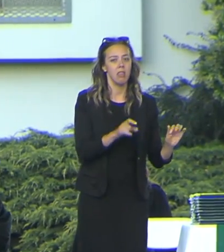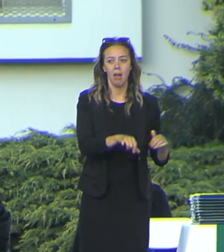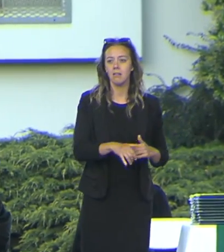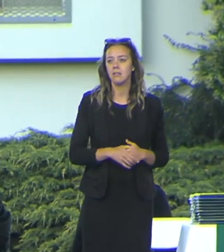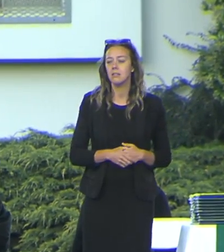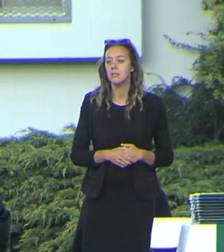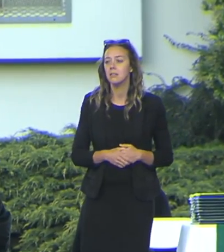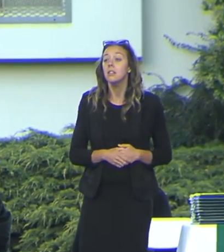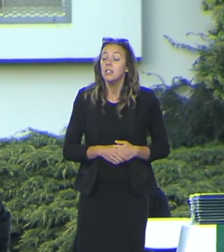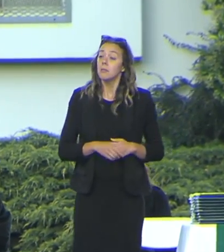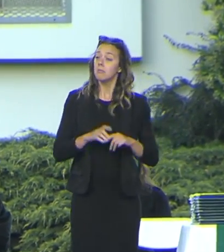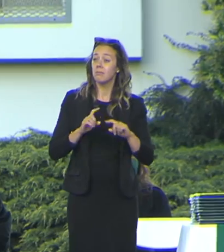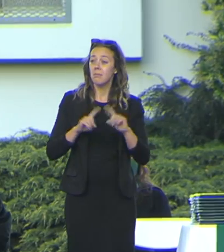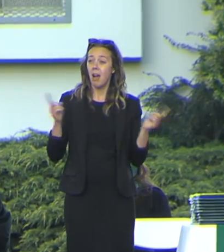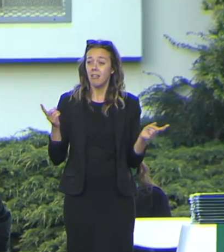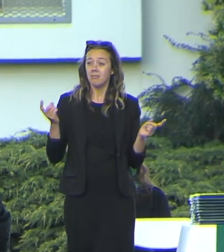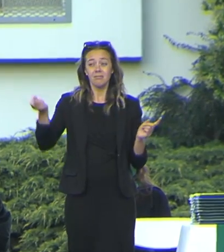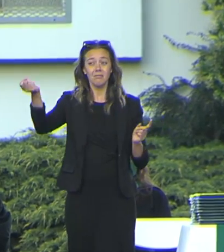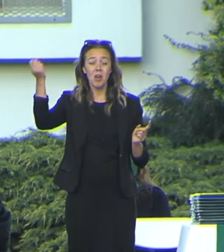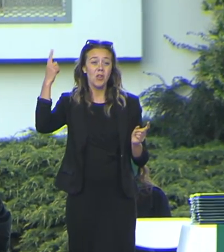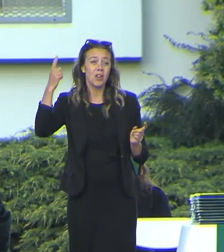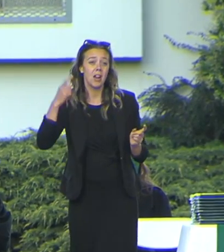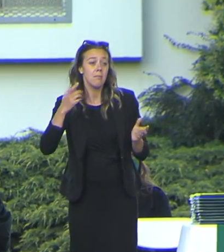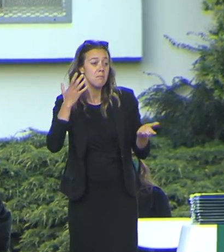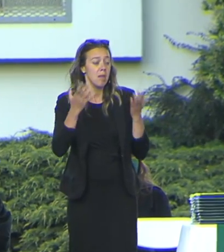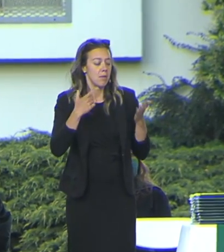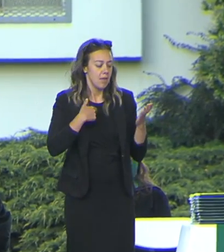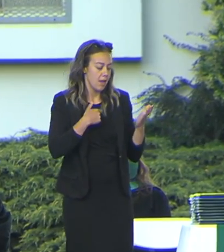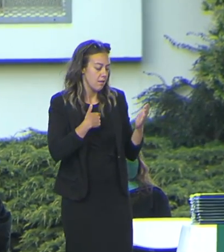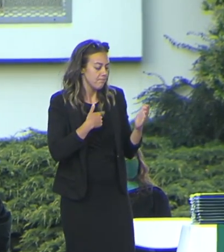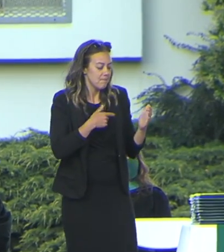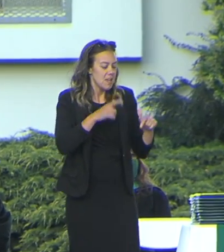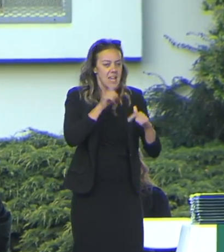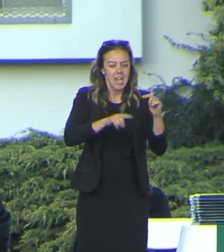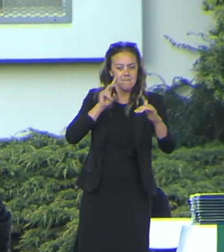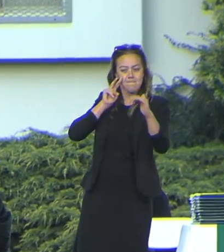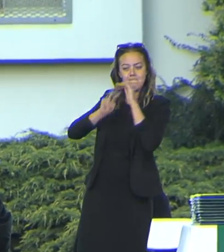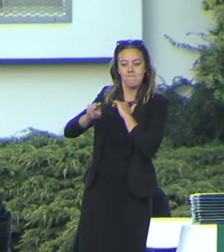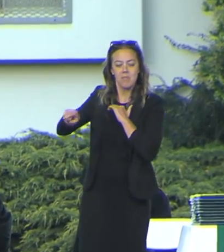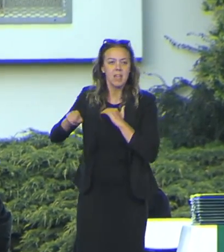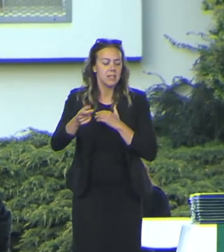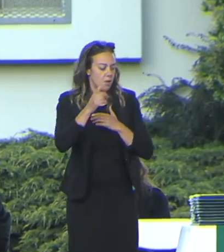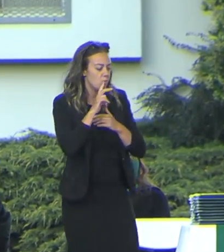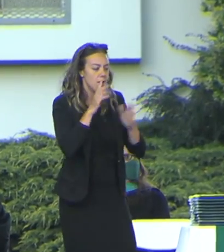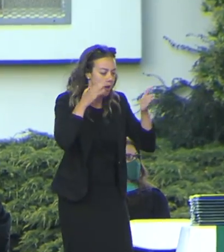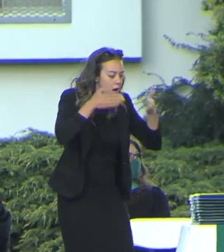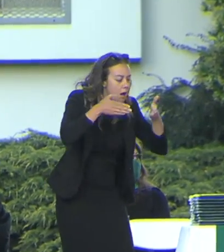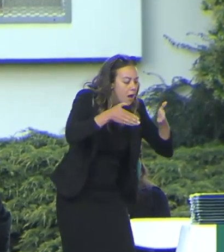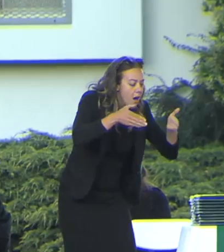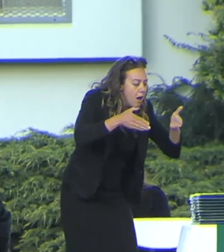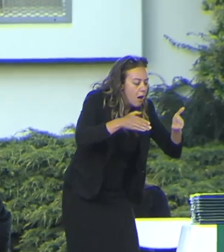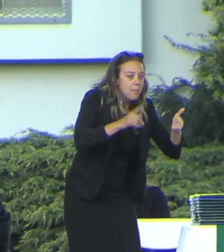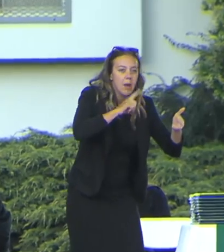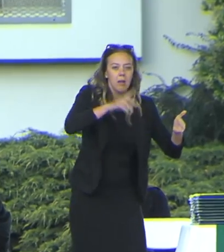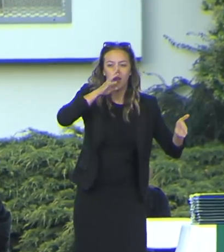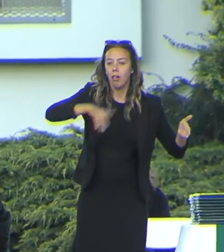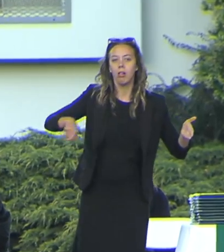And yet they may not be able to see foresee the beauty that is yet to come. And there's another group of people.